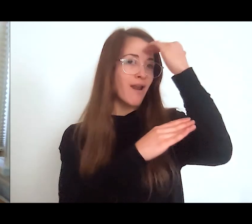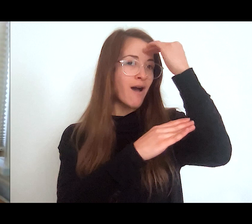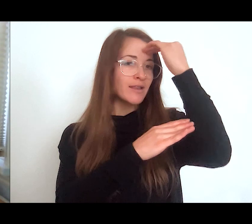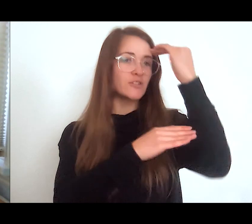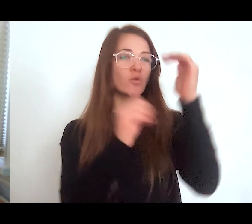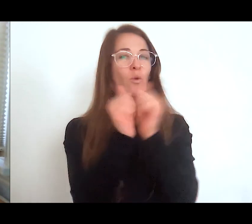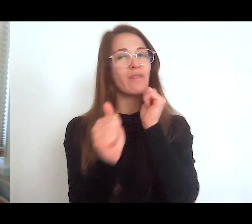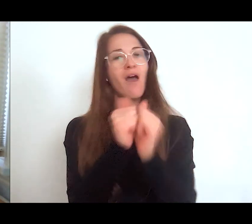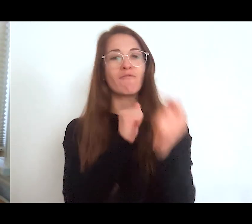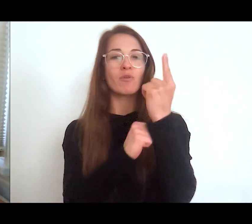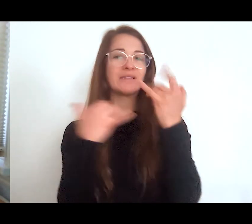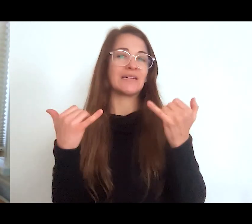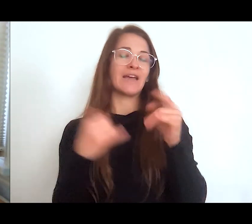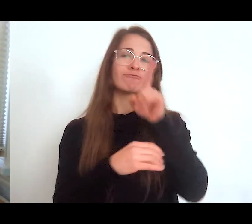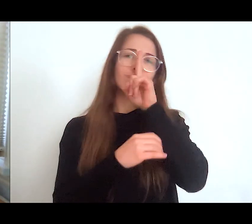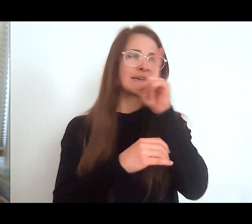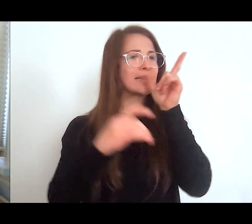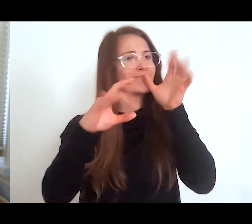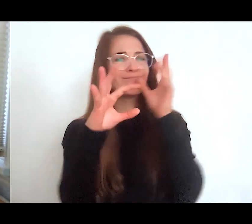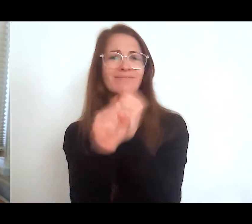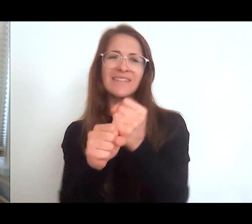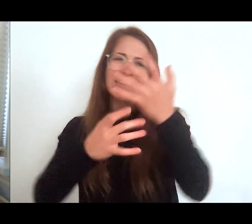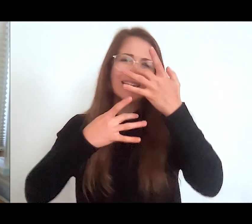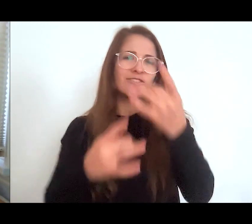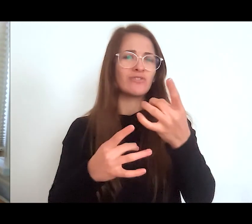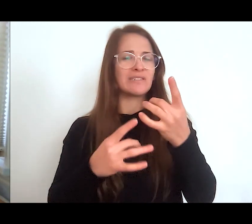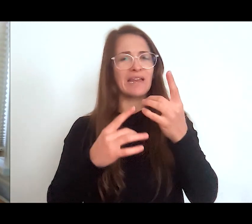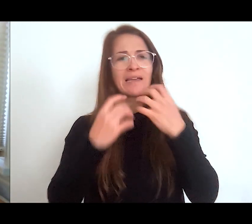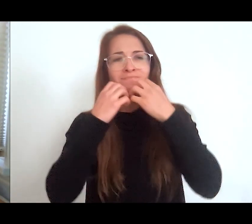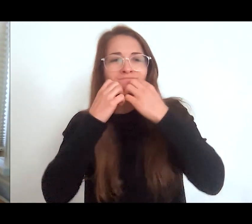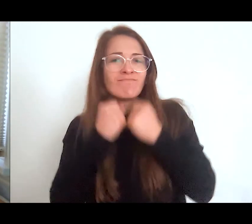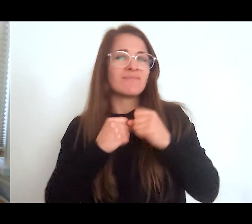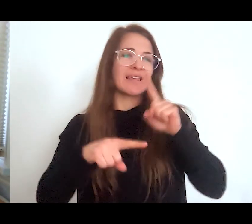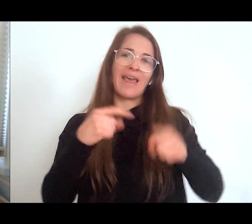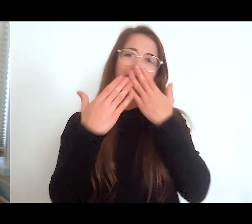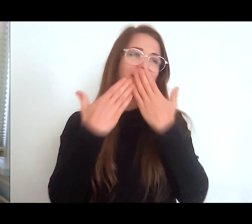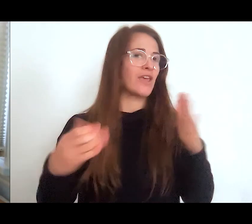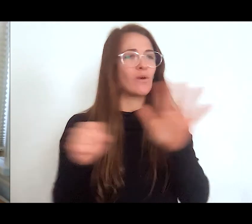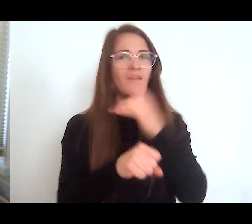IT IS EXTREMELY INTERESTING AND AVAILABLE.